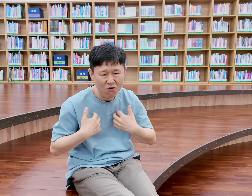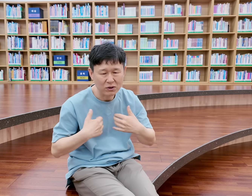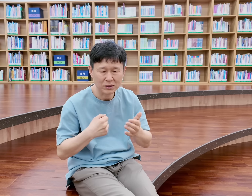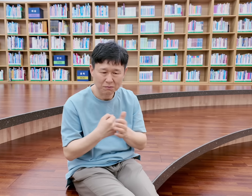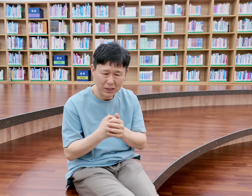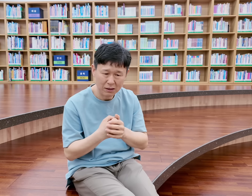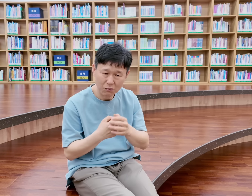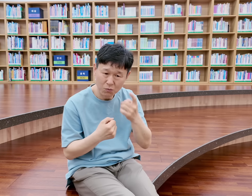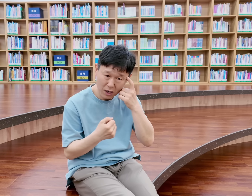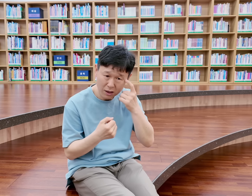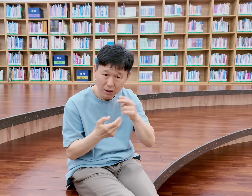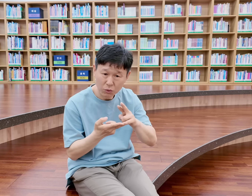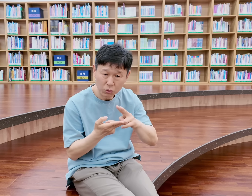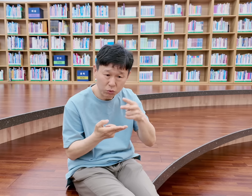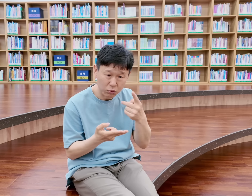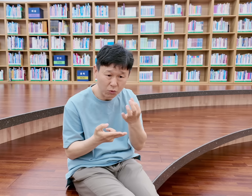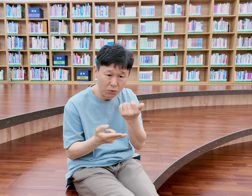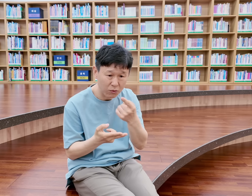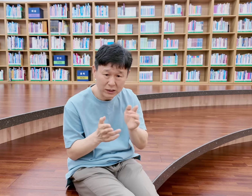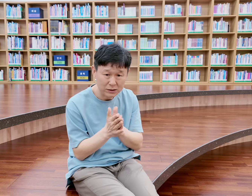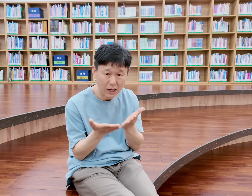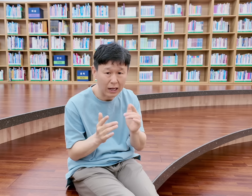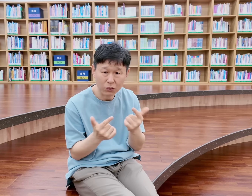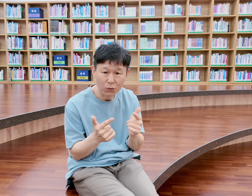because I stopped reading children's books appropriate